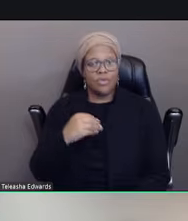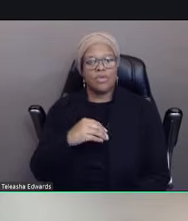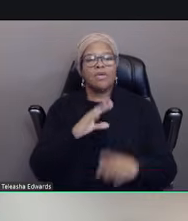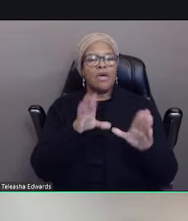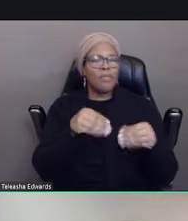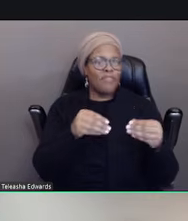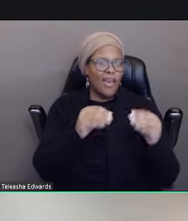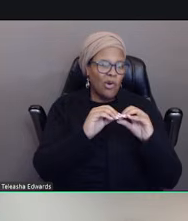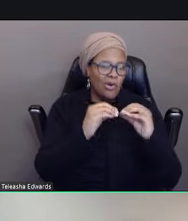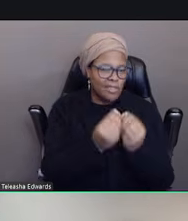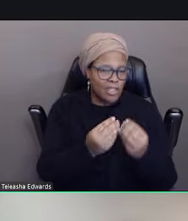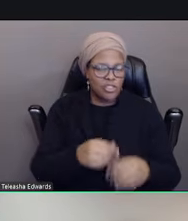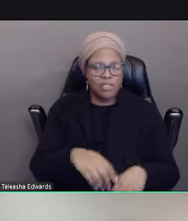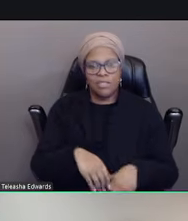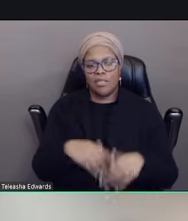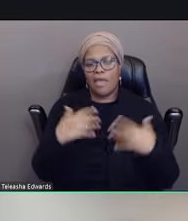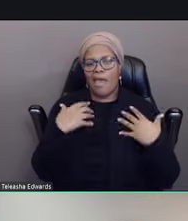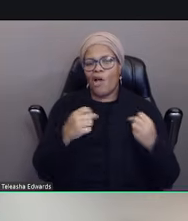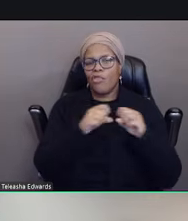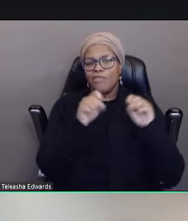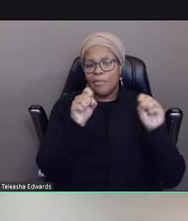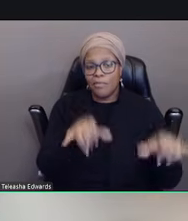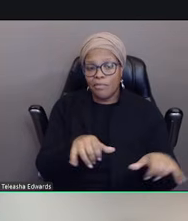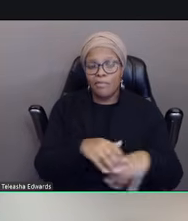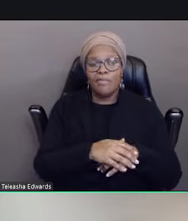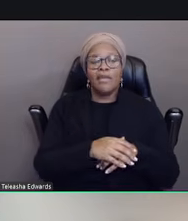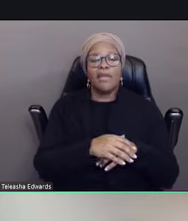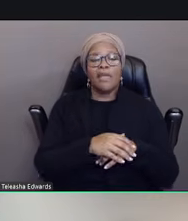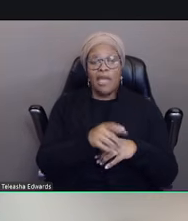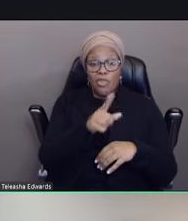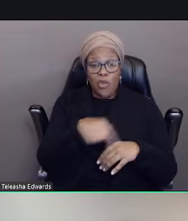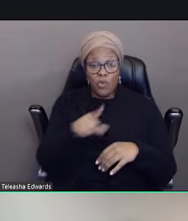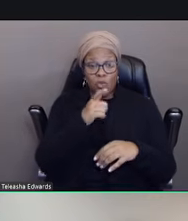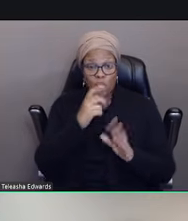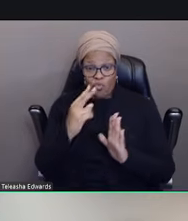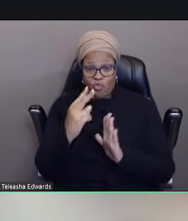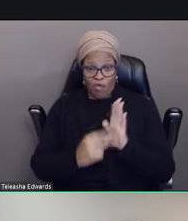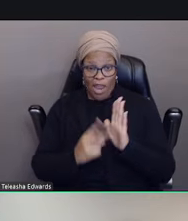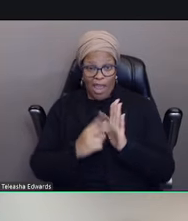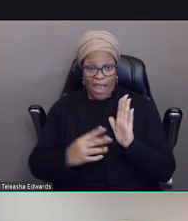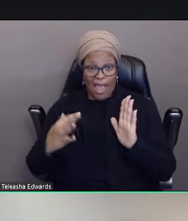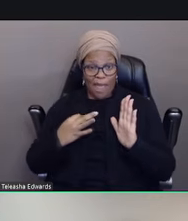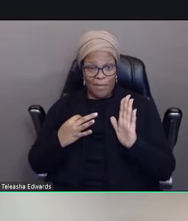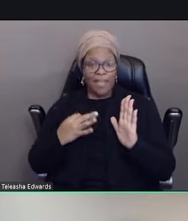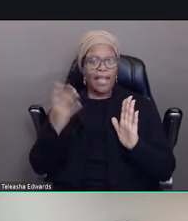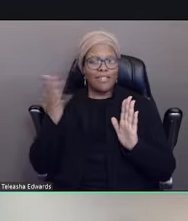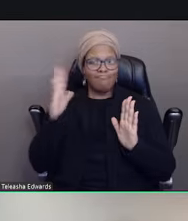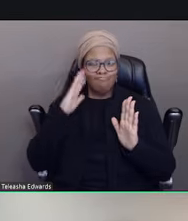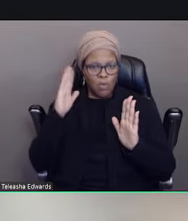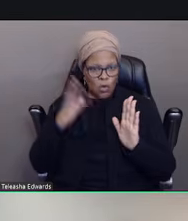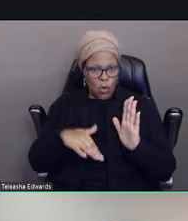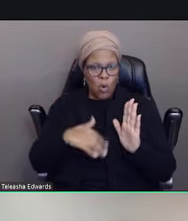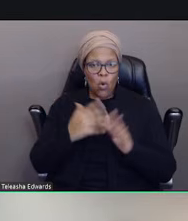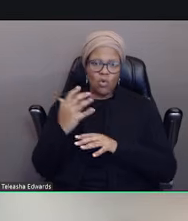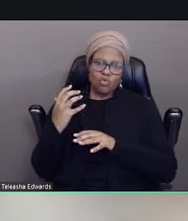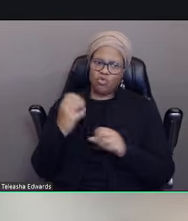health systems and those of you who have read our application know that there is a strong emphasis